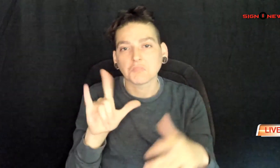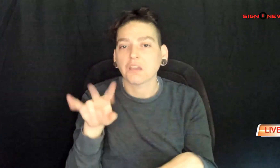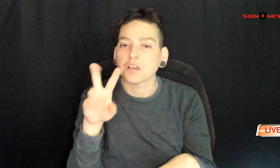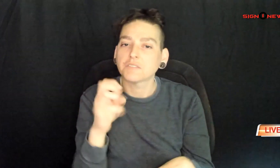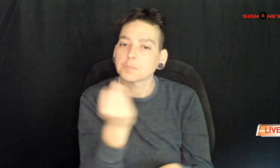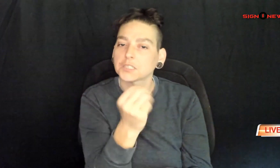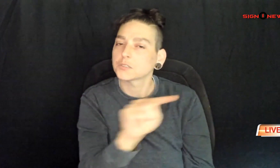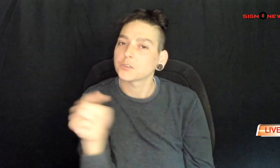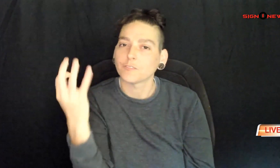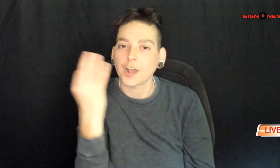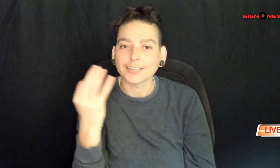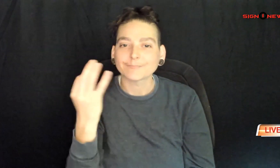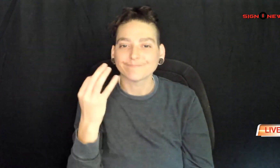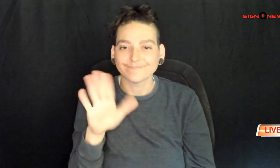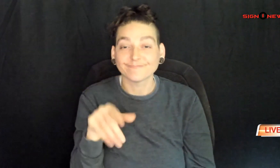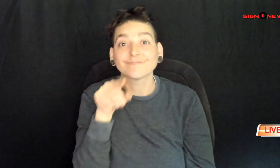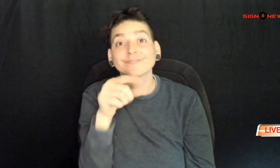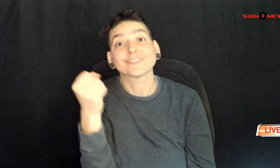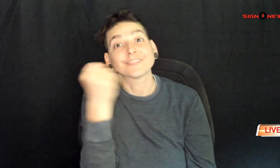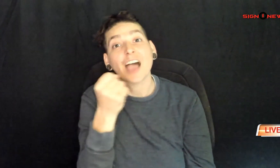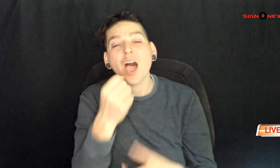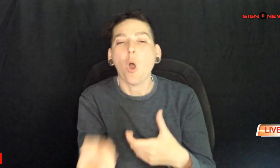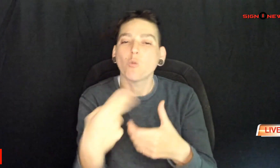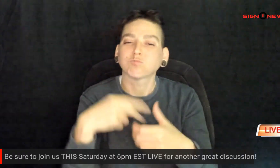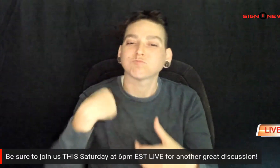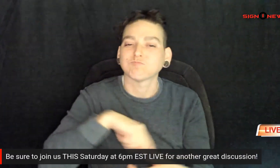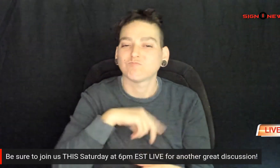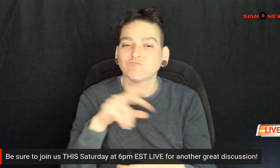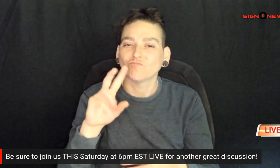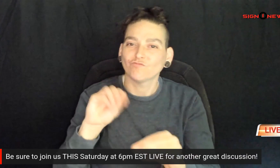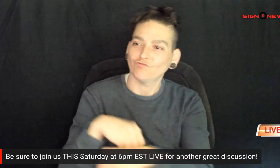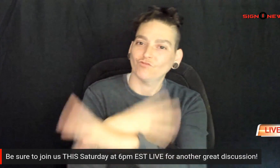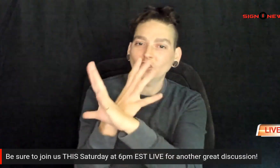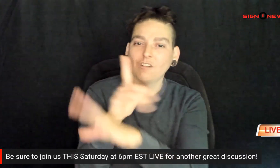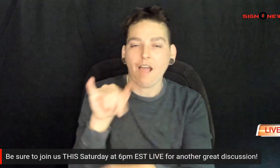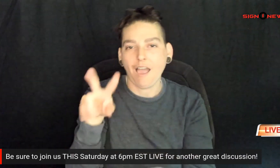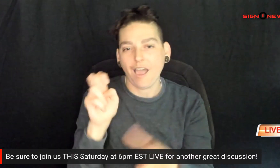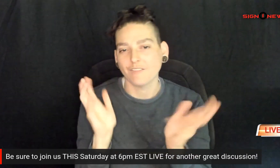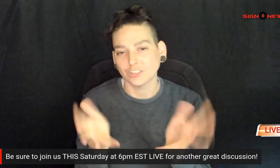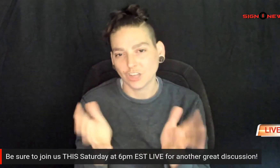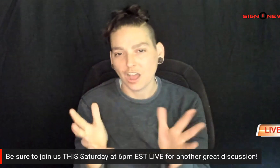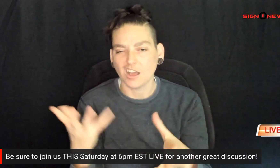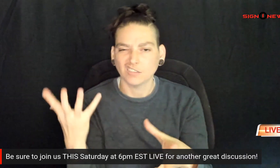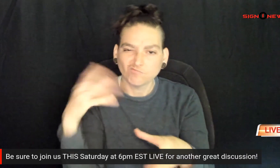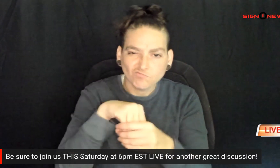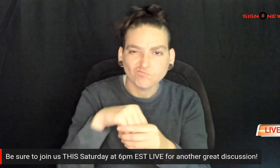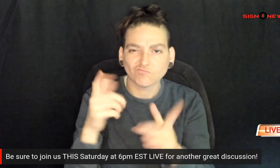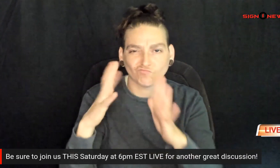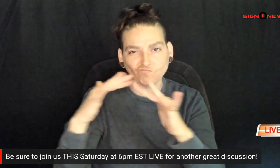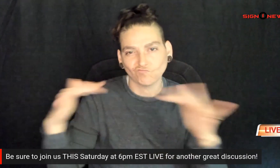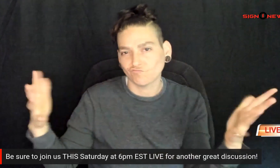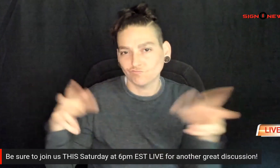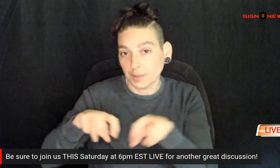Sign1News will be broadcasting live updates Monday through Friday than this Saturday at 6 PM Eastern